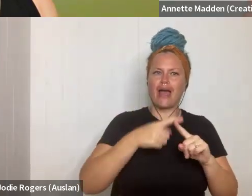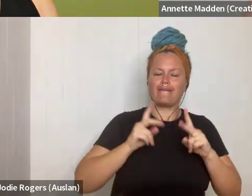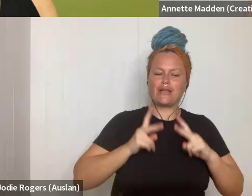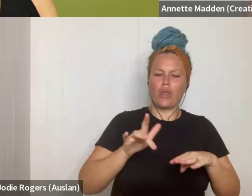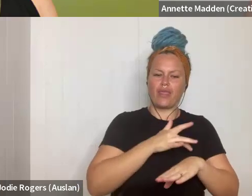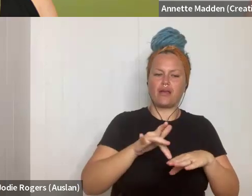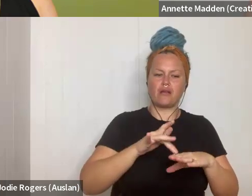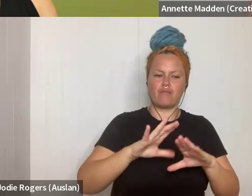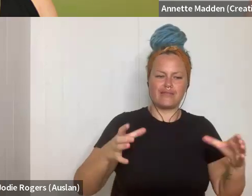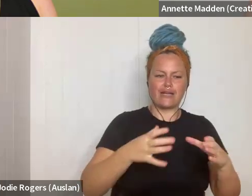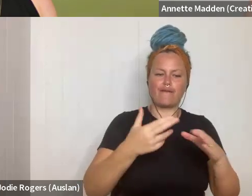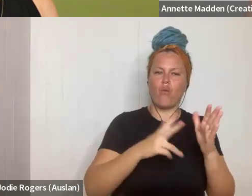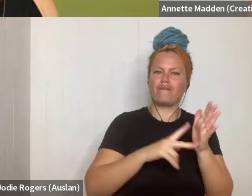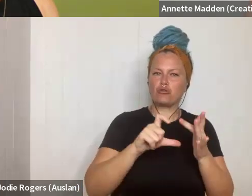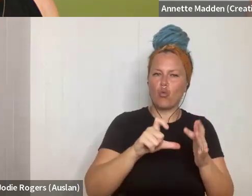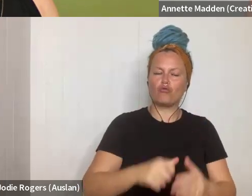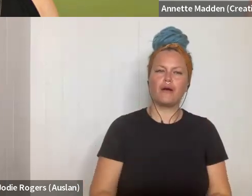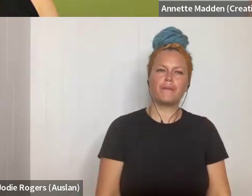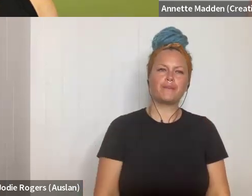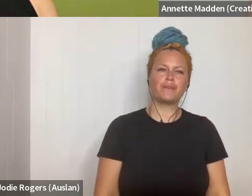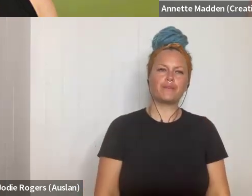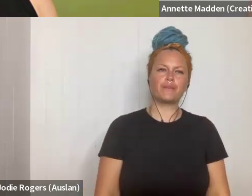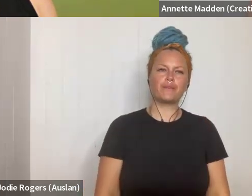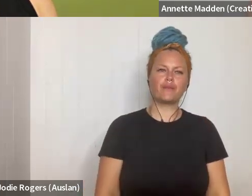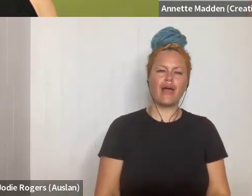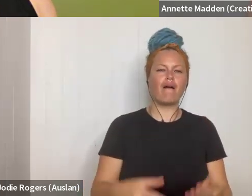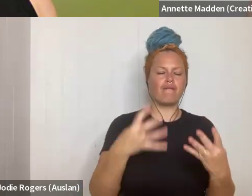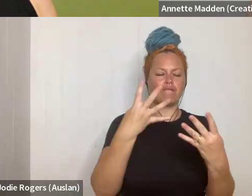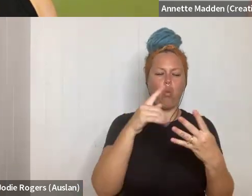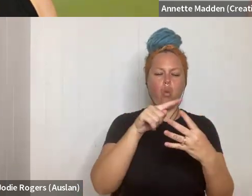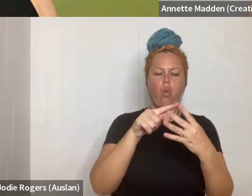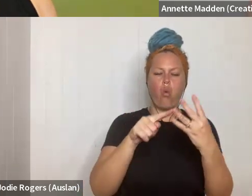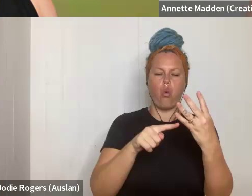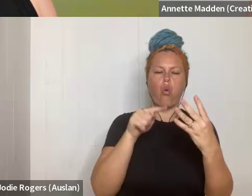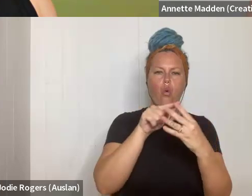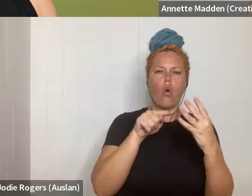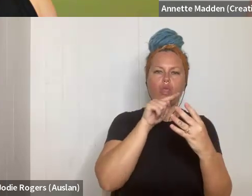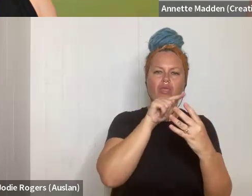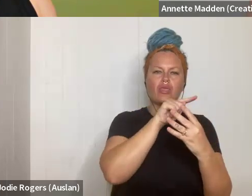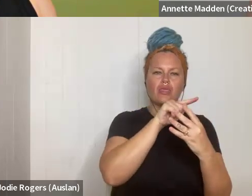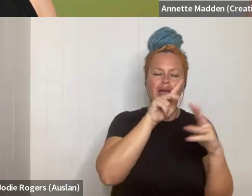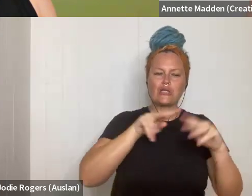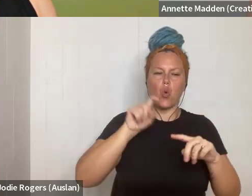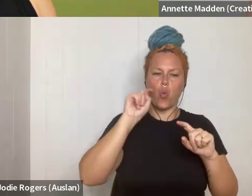towards building a sustainable and diverse Victorian circus and physical theatre sector?